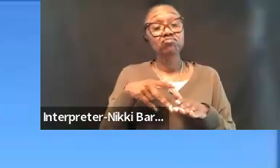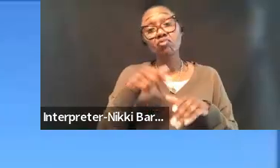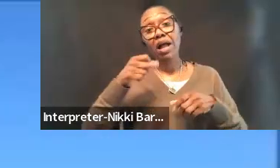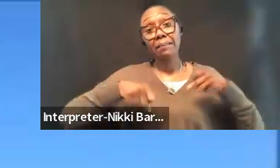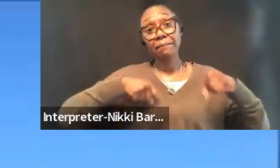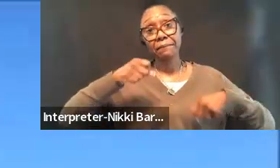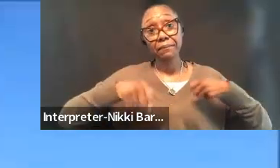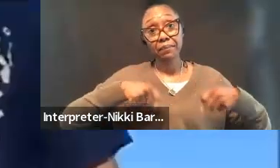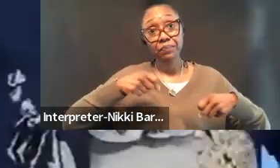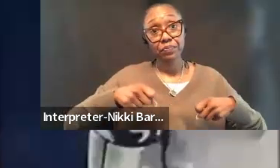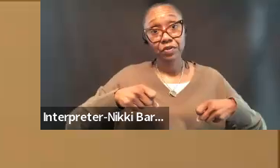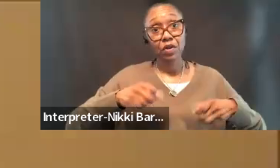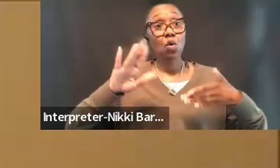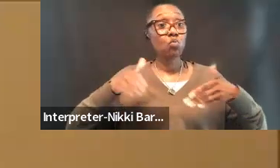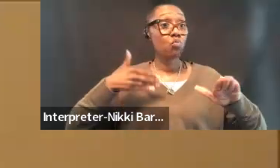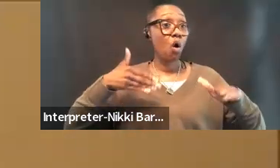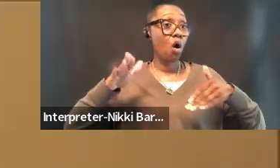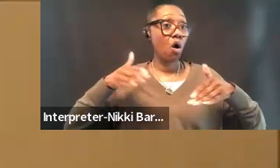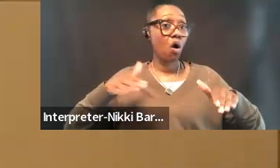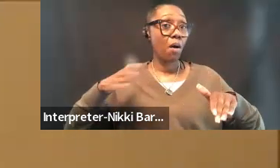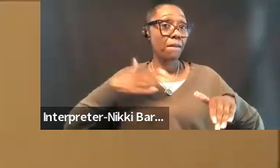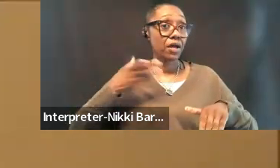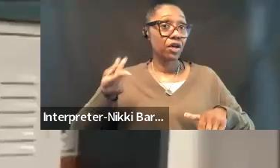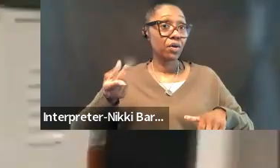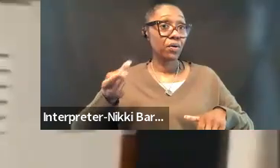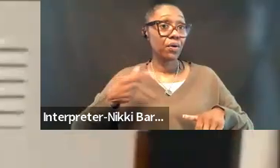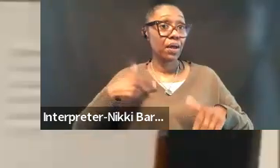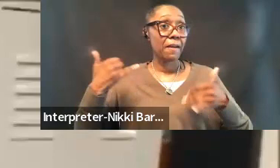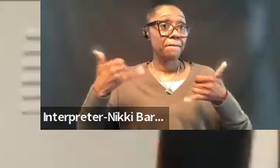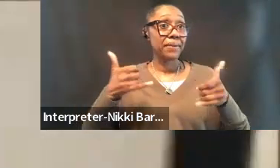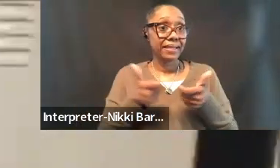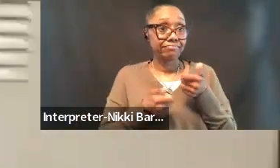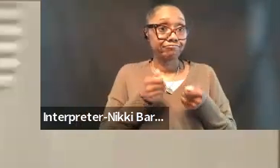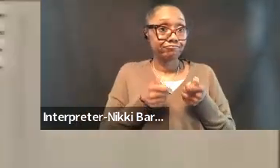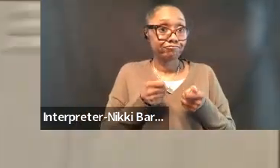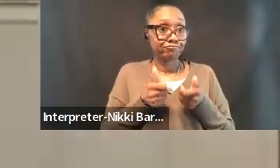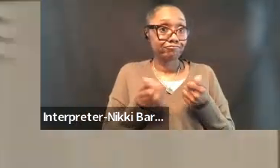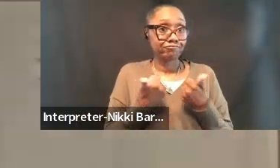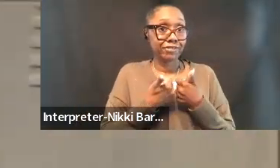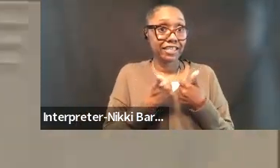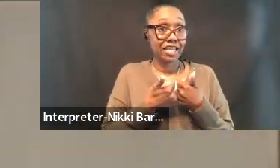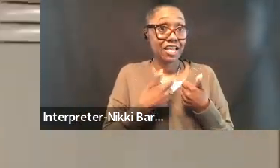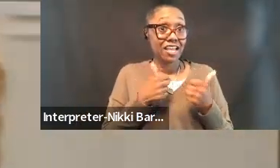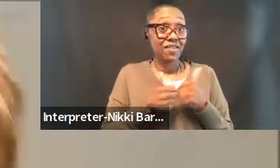Like what do you mind off? Great video games but what I like to do Most is learn new things.